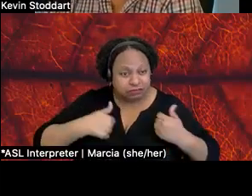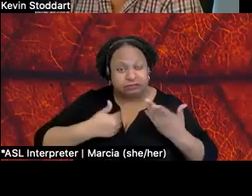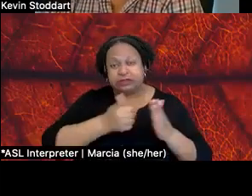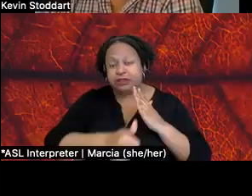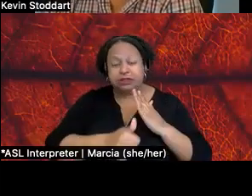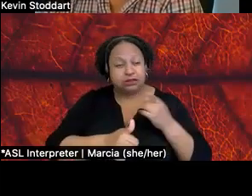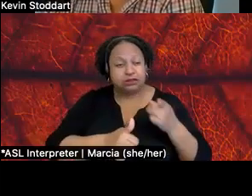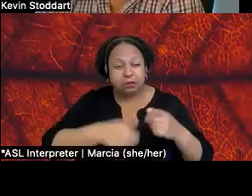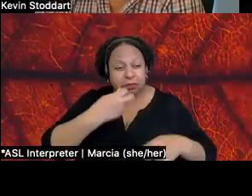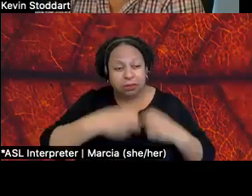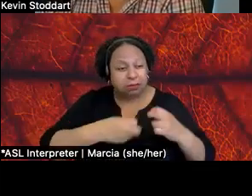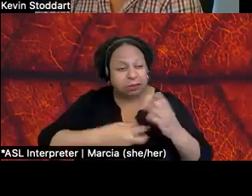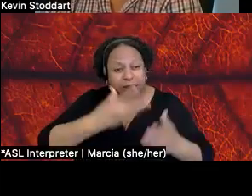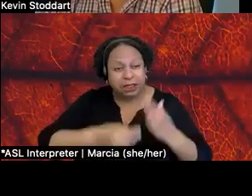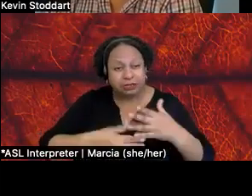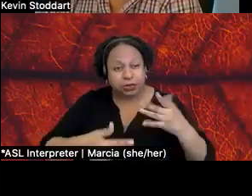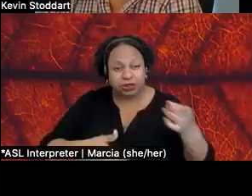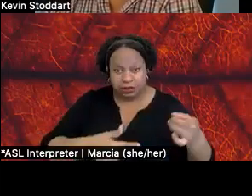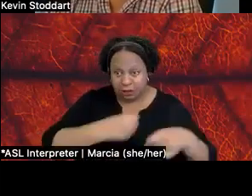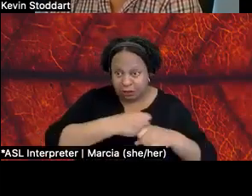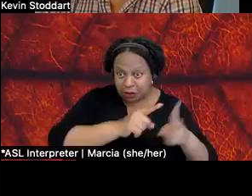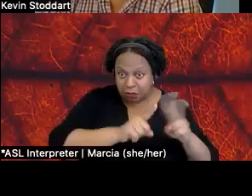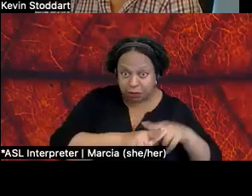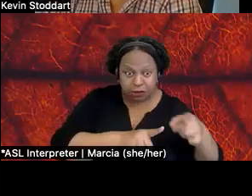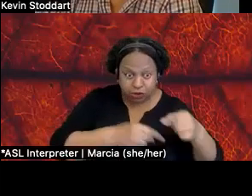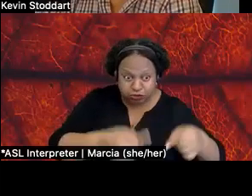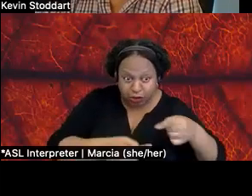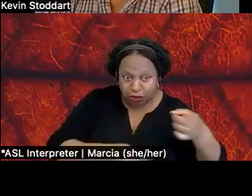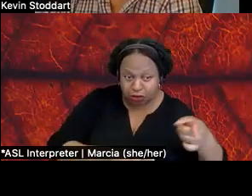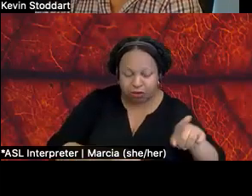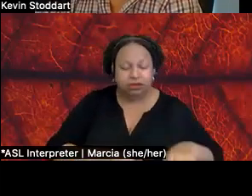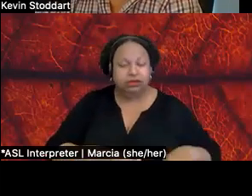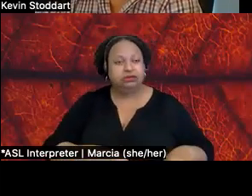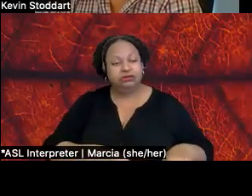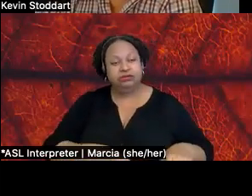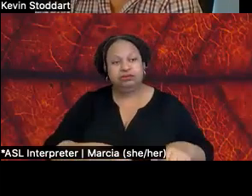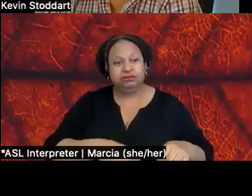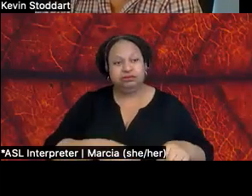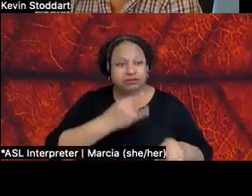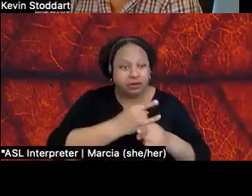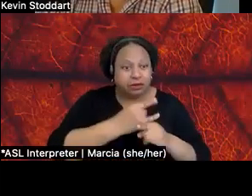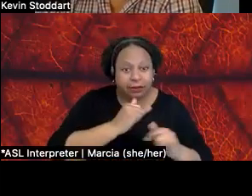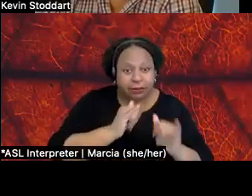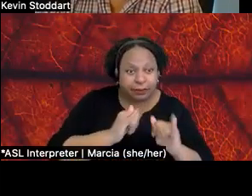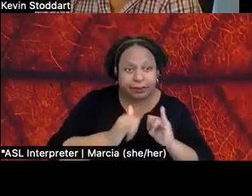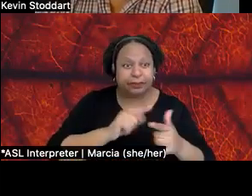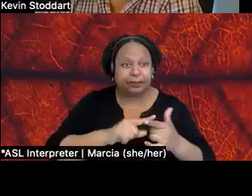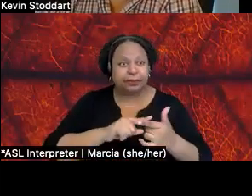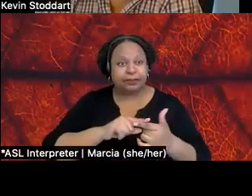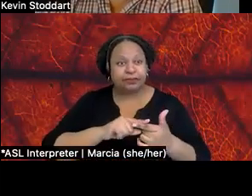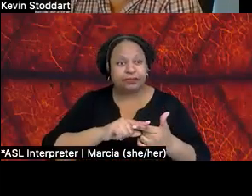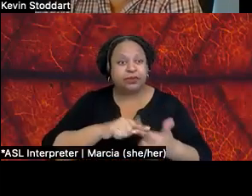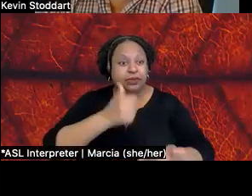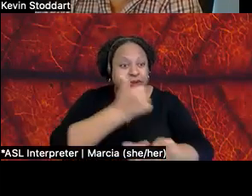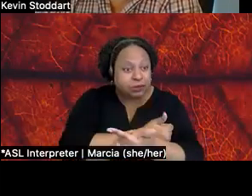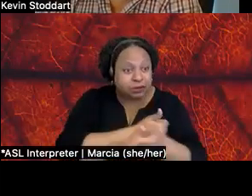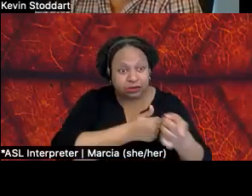Do they have problems with drug and alcohol consumption? Is sexual safety a problem?